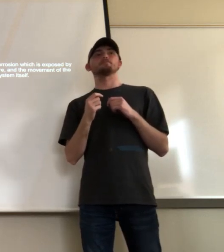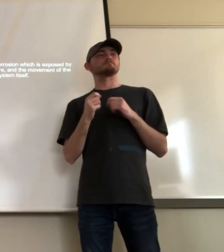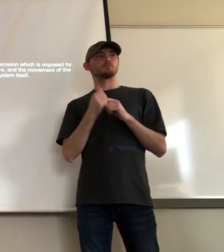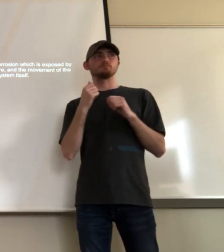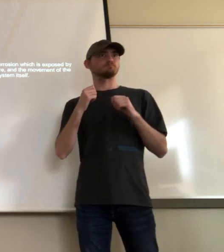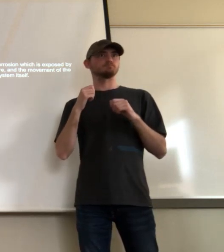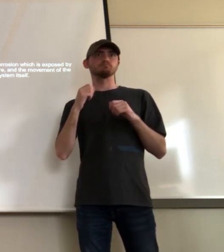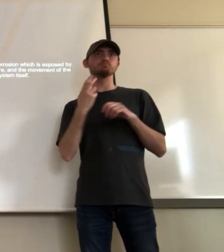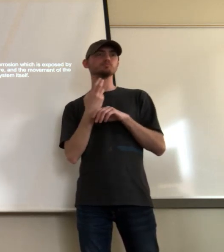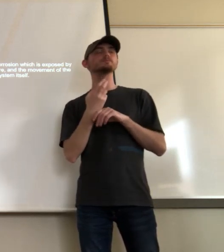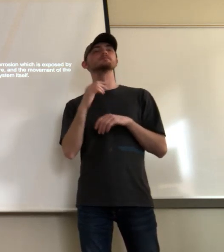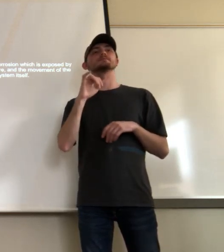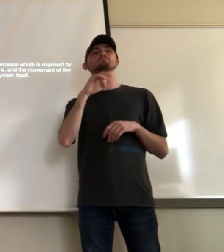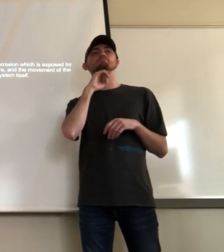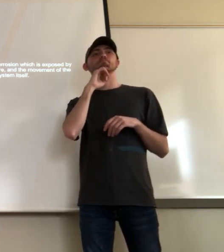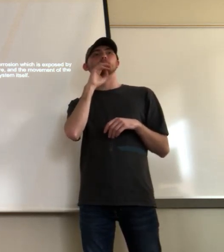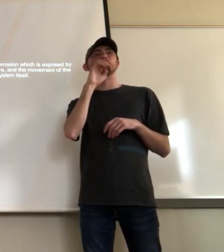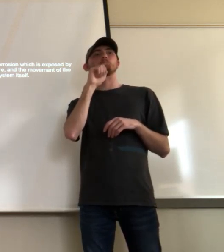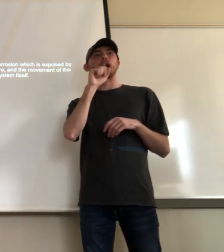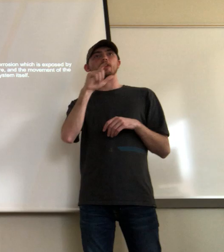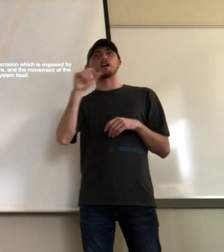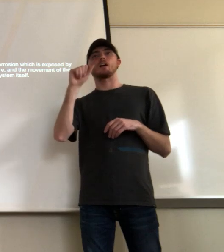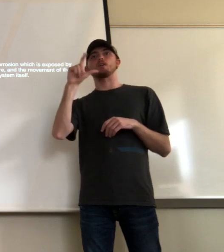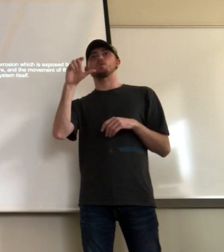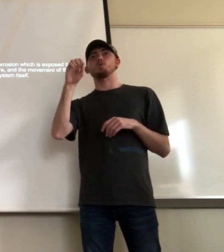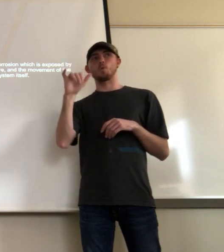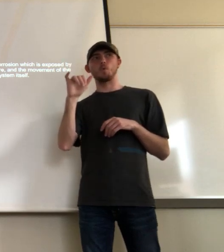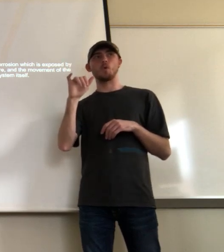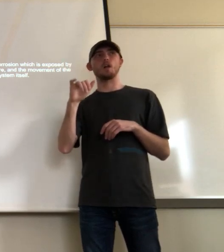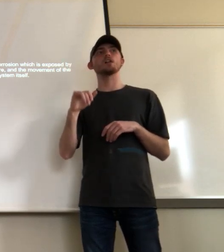First, steel is used as structure framework.